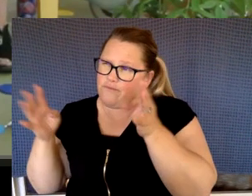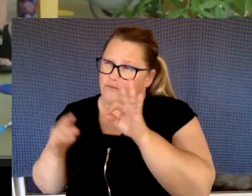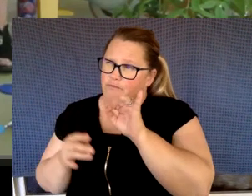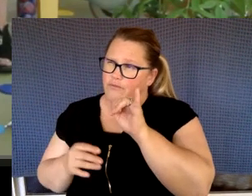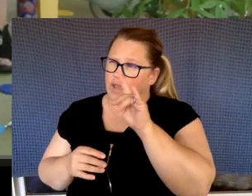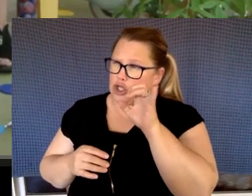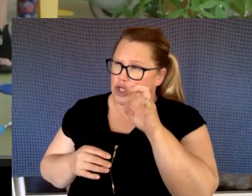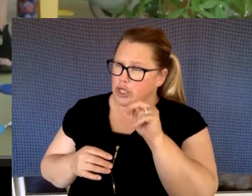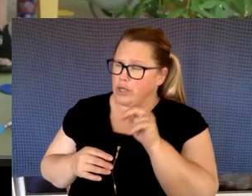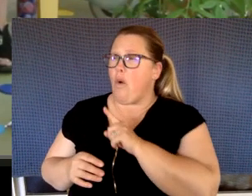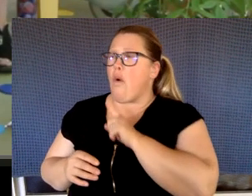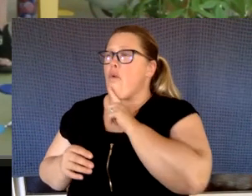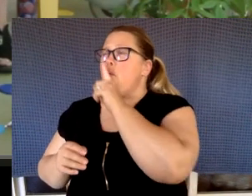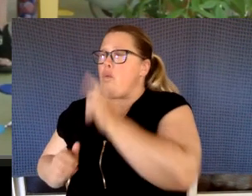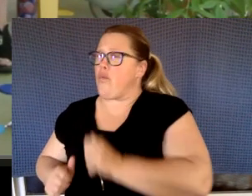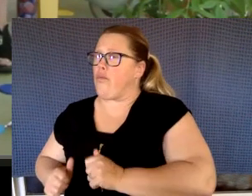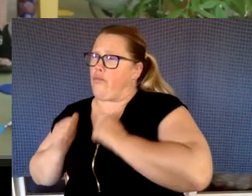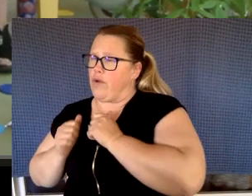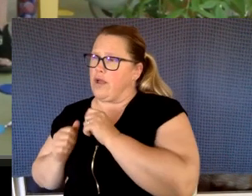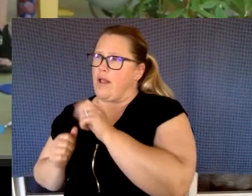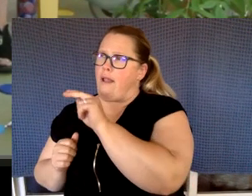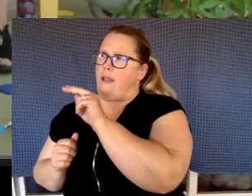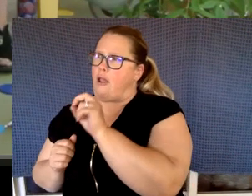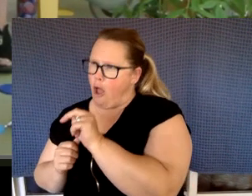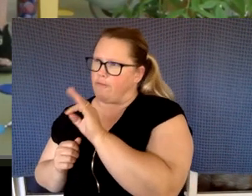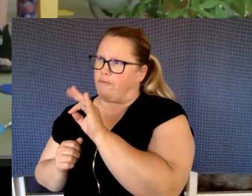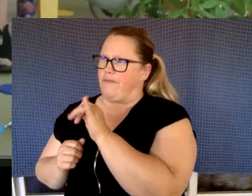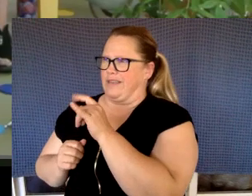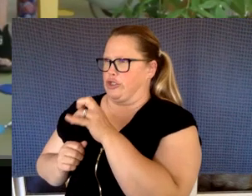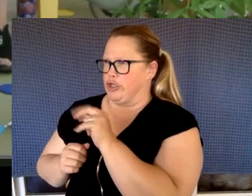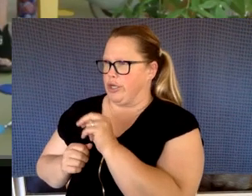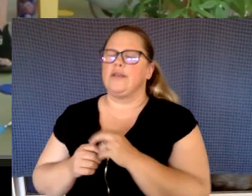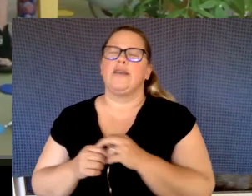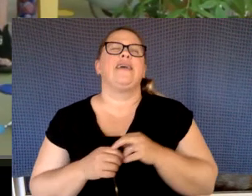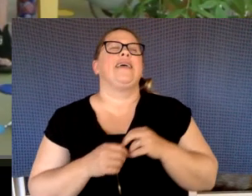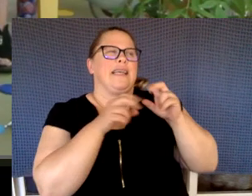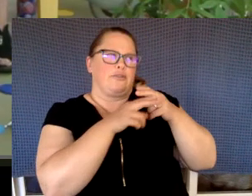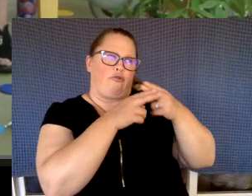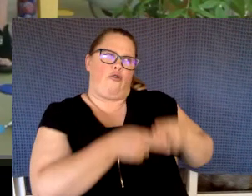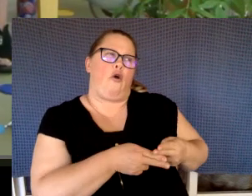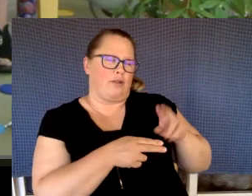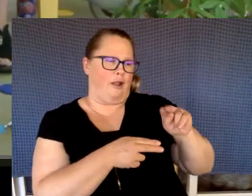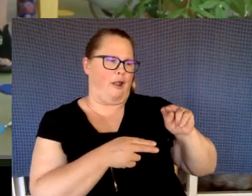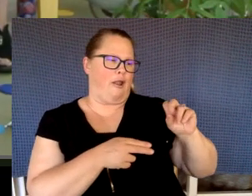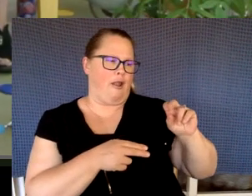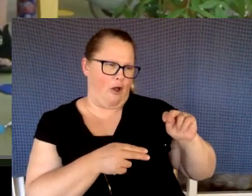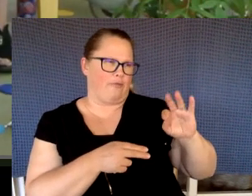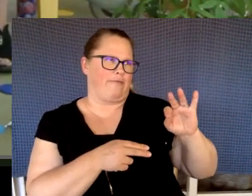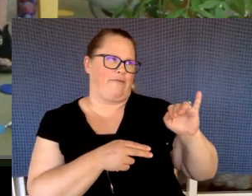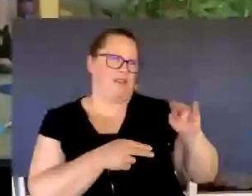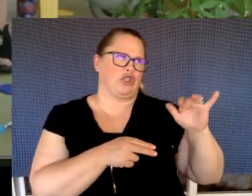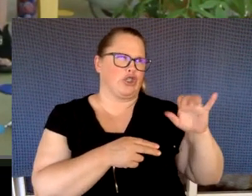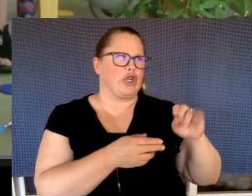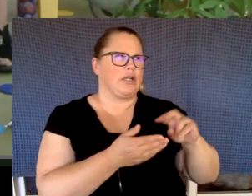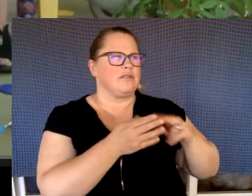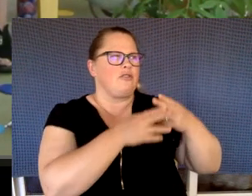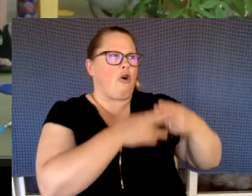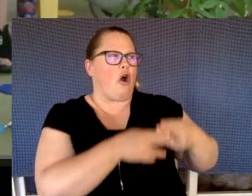iT would be non-fiction and matter of fact, it would be a biography because it is about a real person. So you might